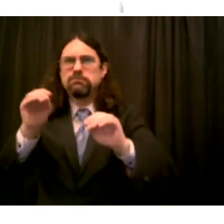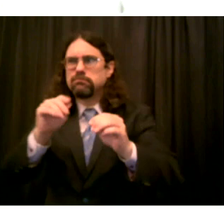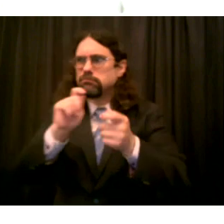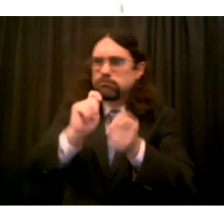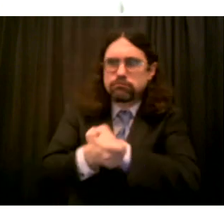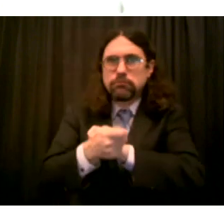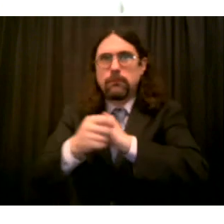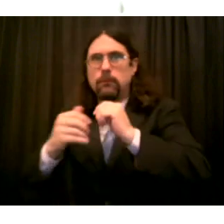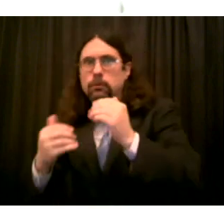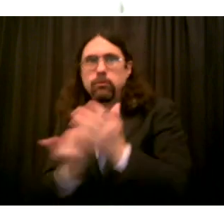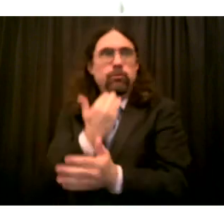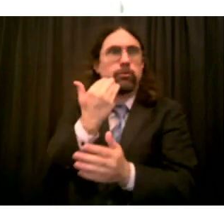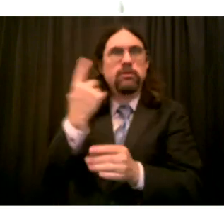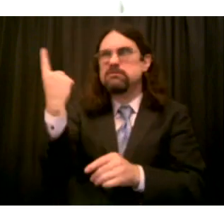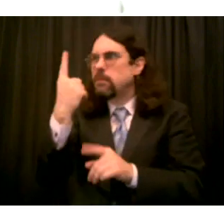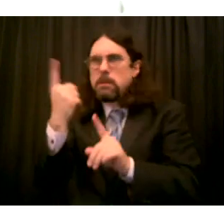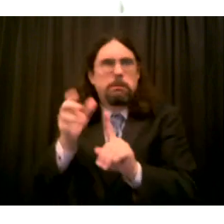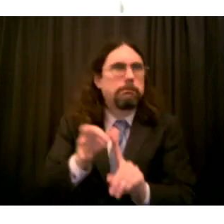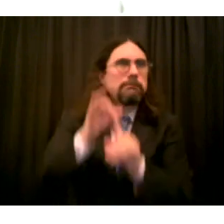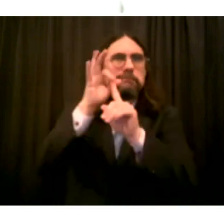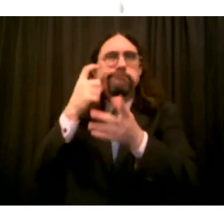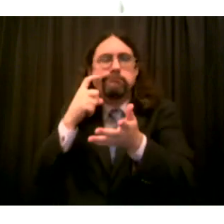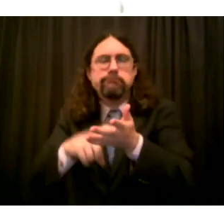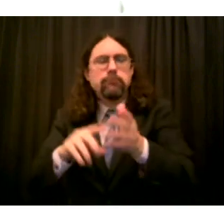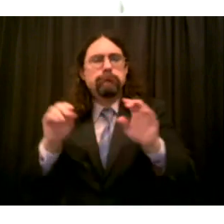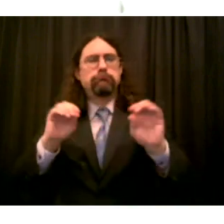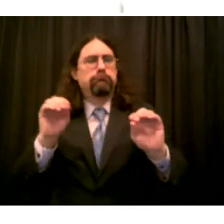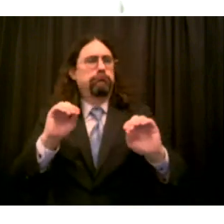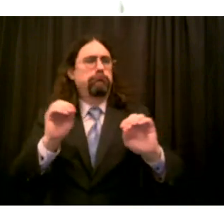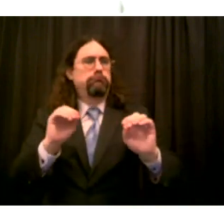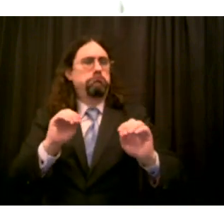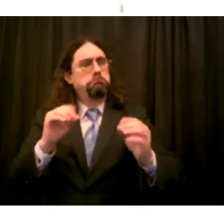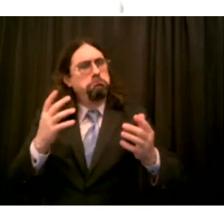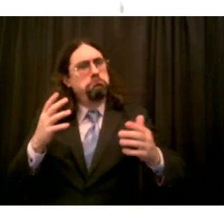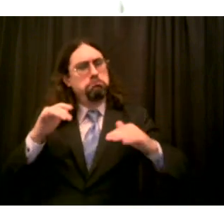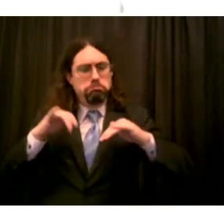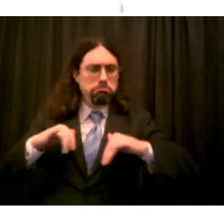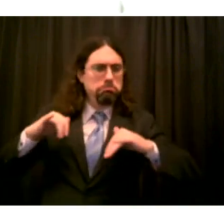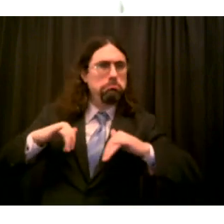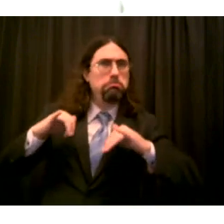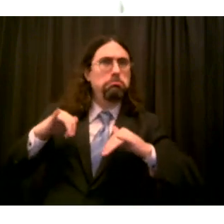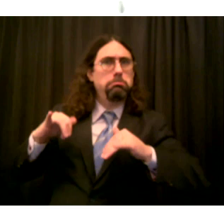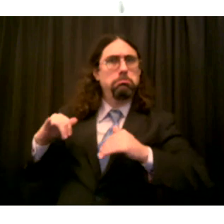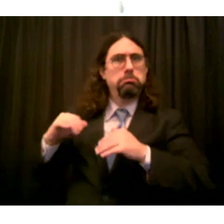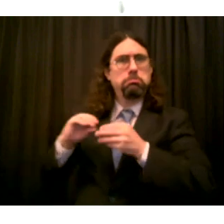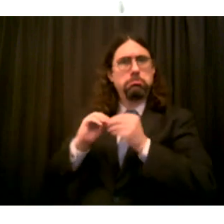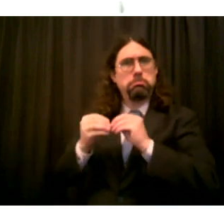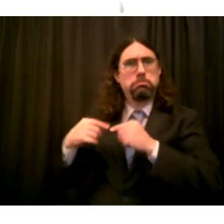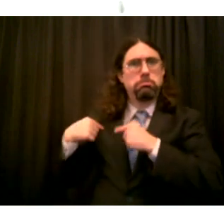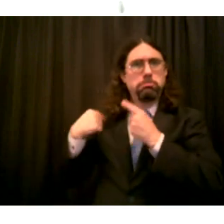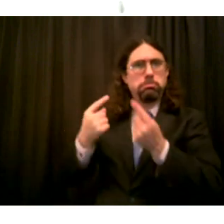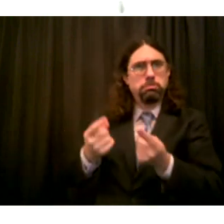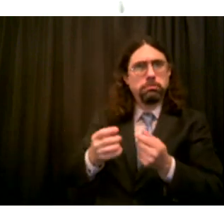I THINK ONE OF THE BRIGHT SPSOT IS THAT THE NUMBER OF NEW